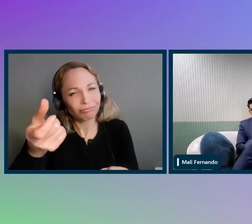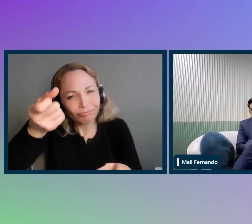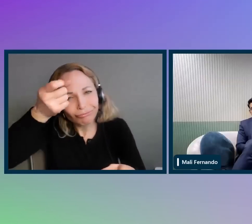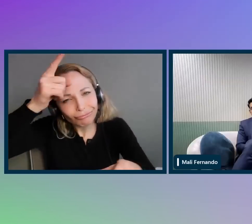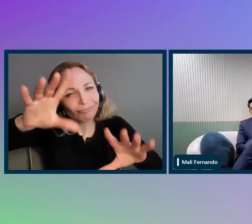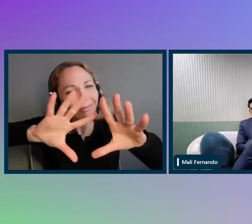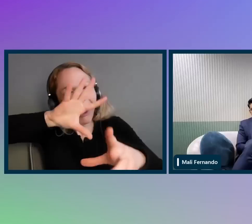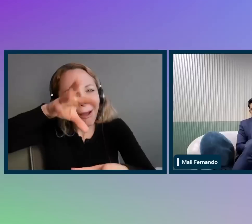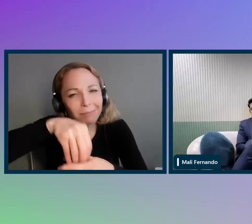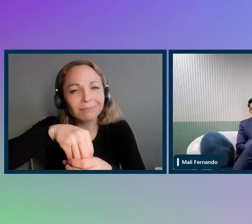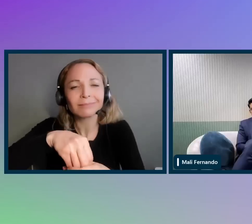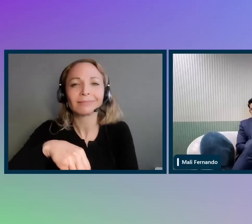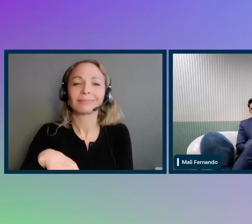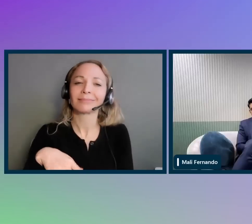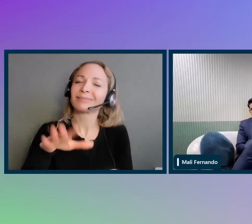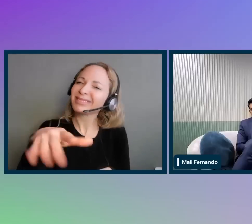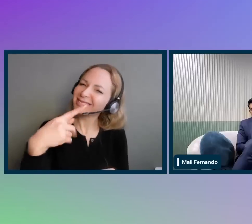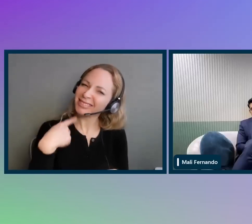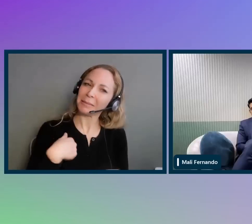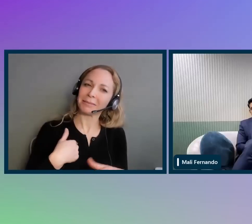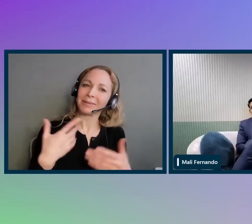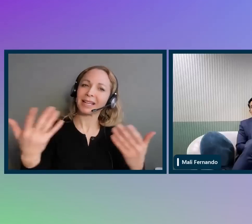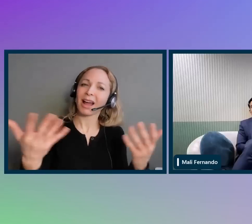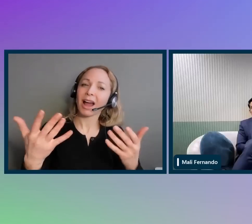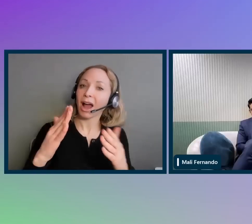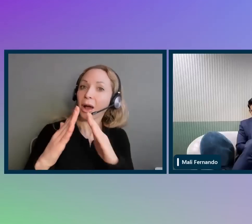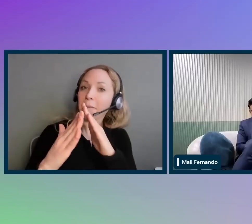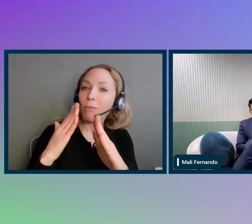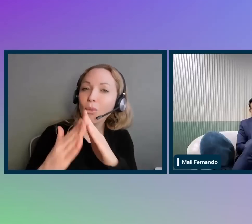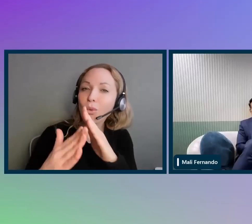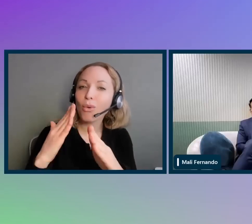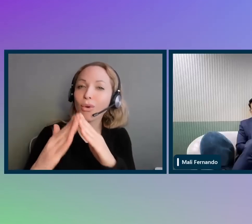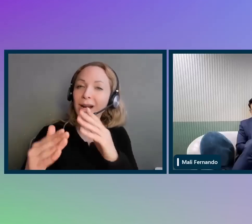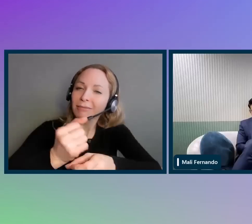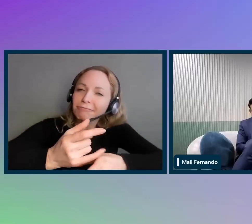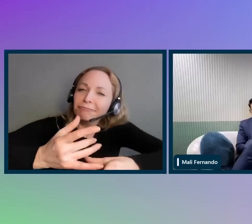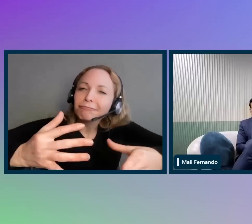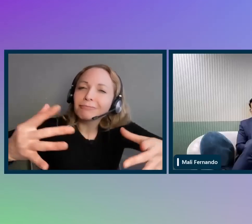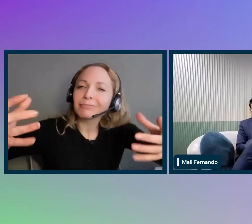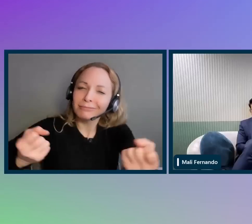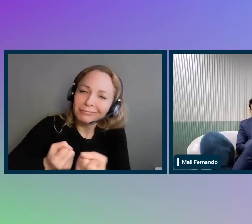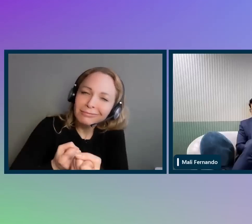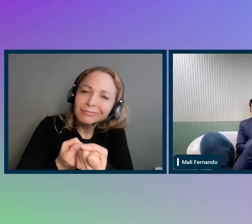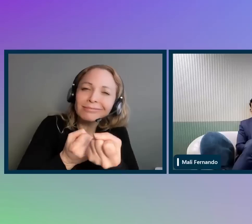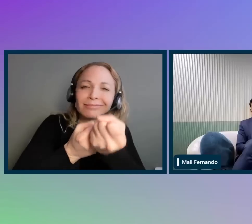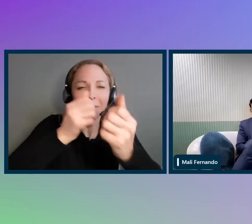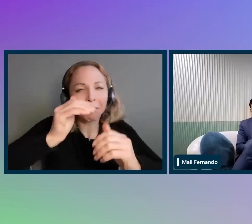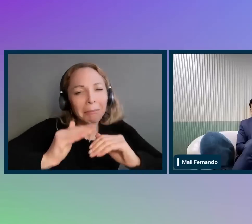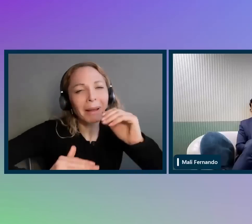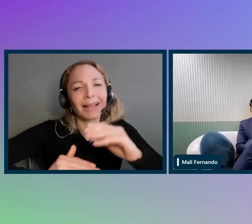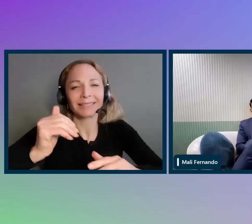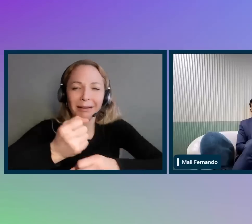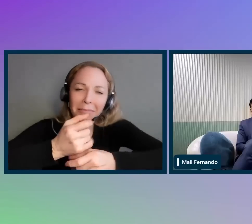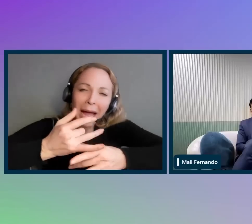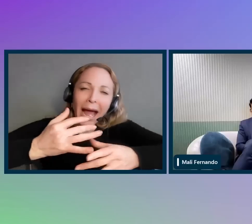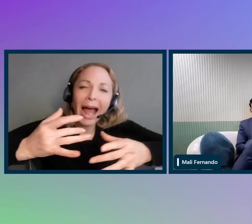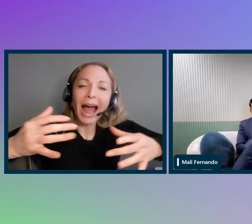and as you know, axe-con is all about community building. It's something very near and dear to DQ's heart